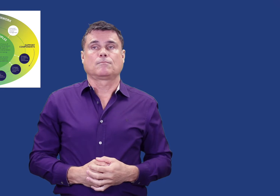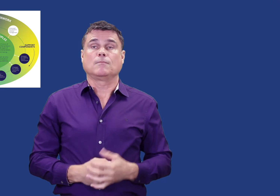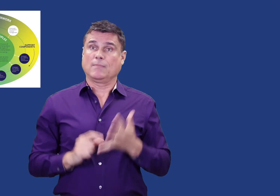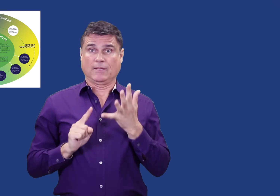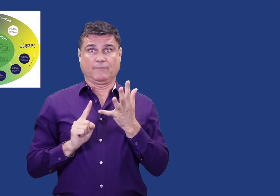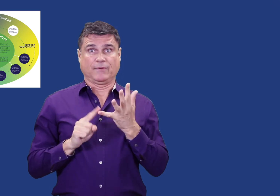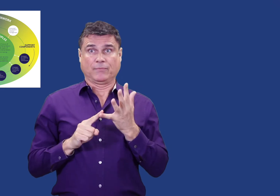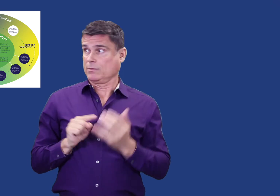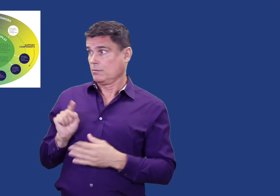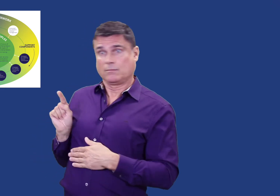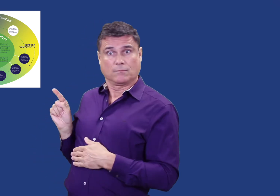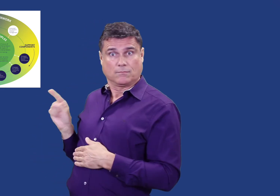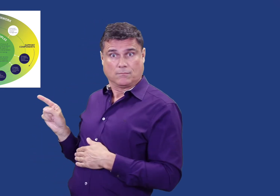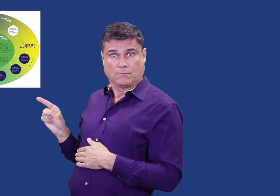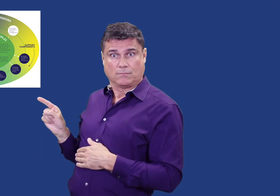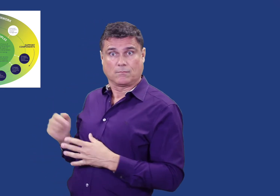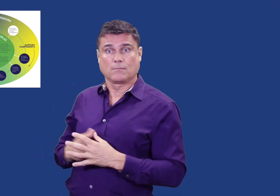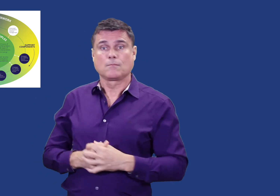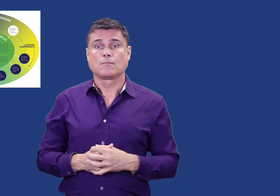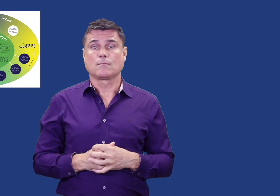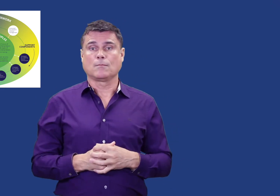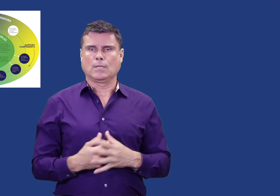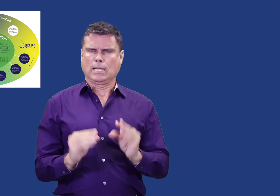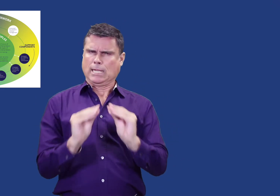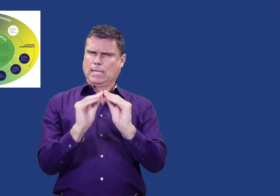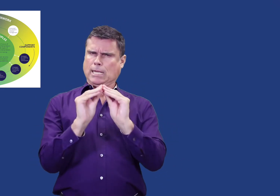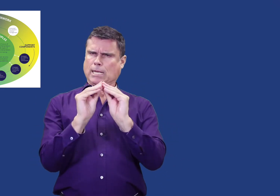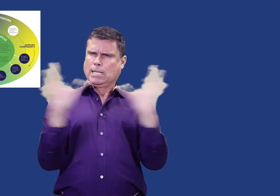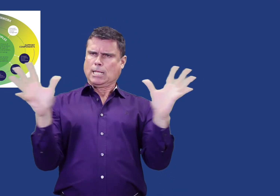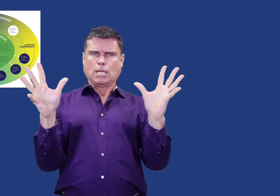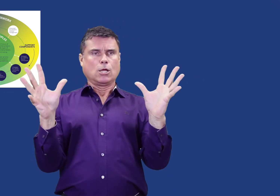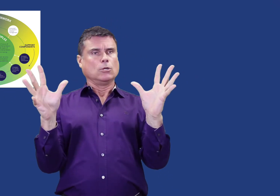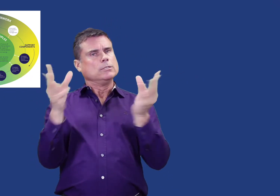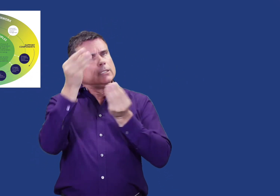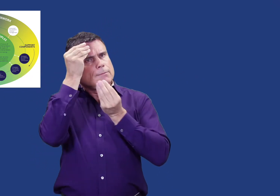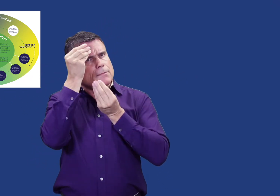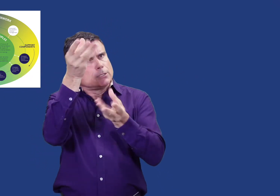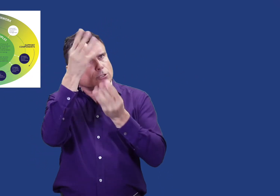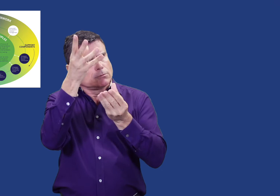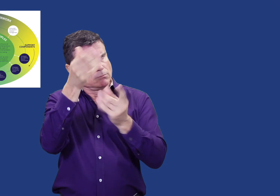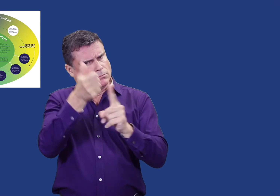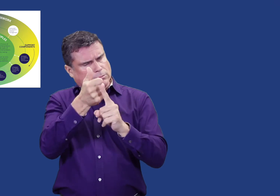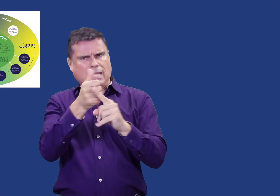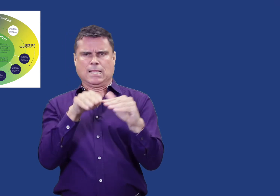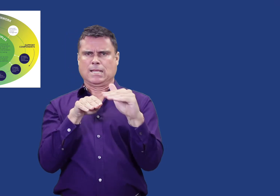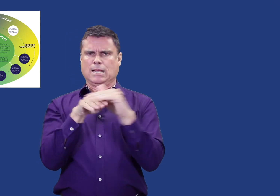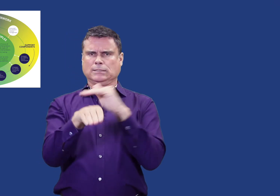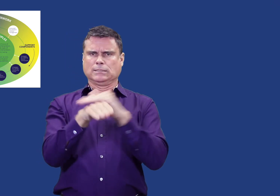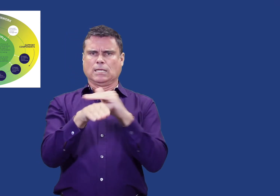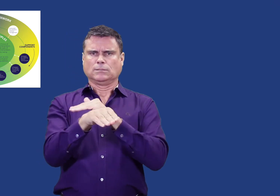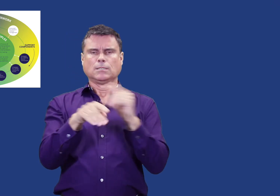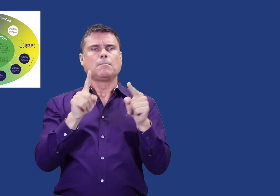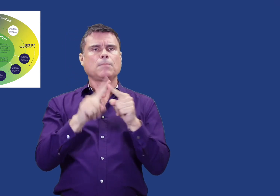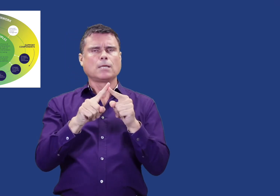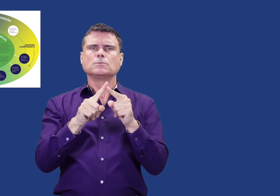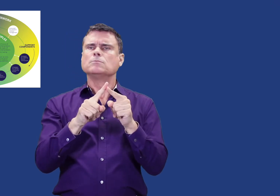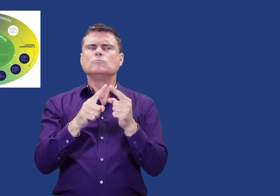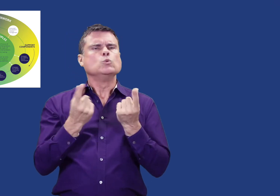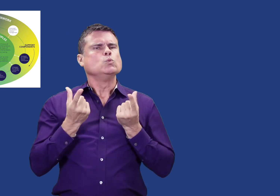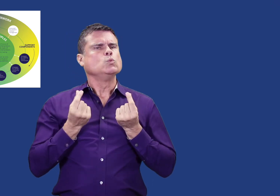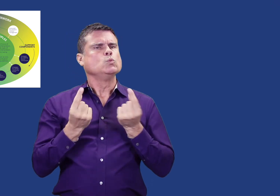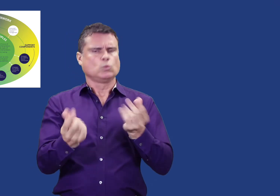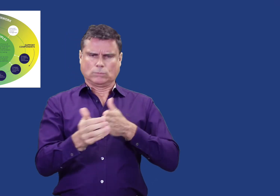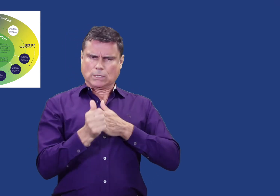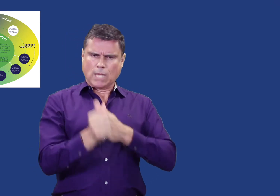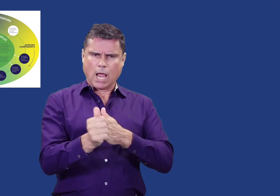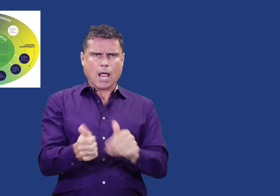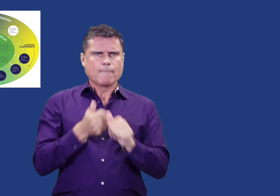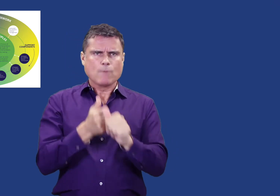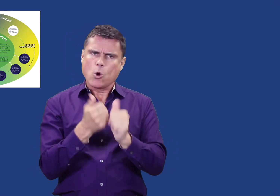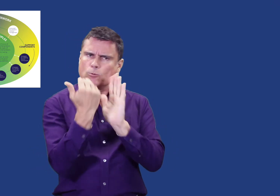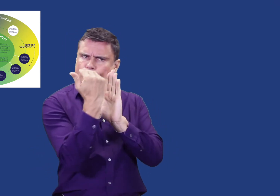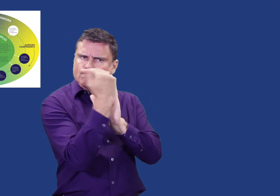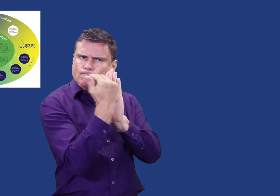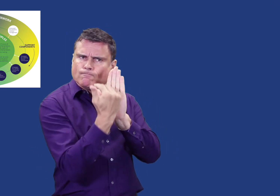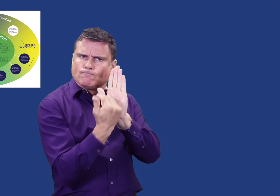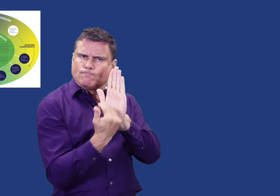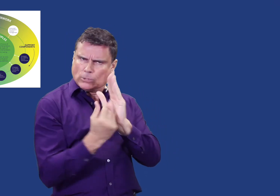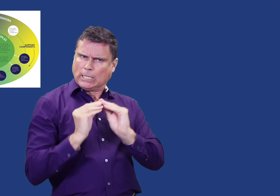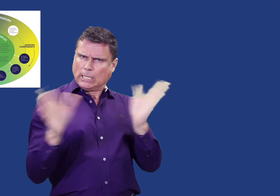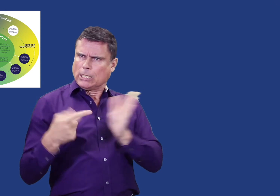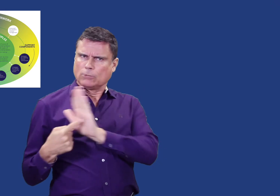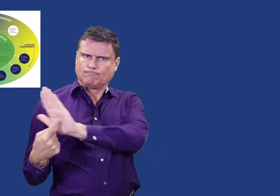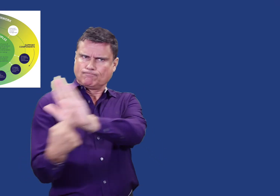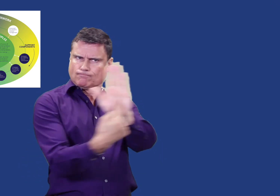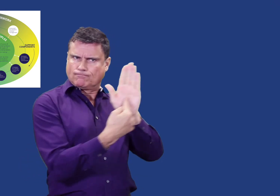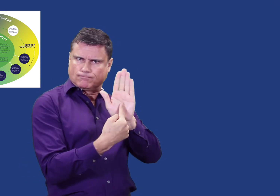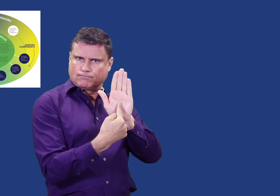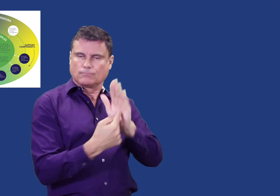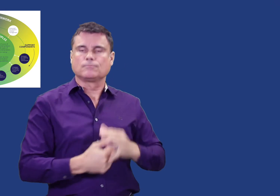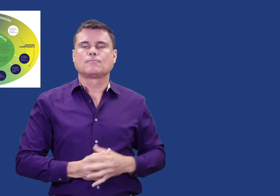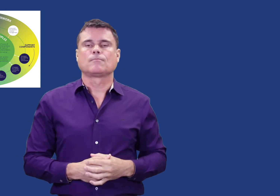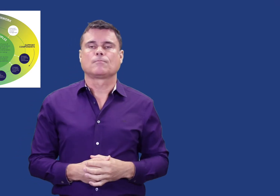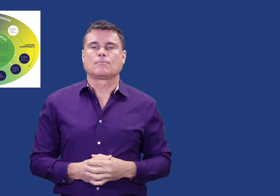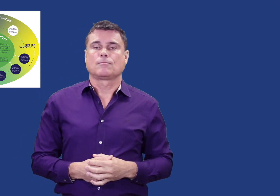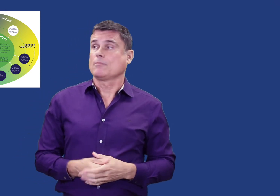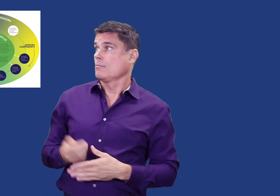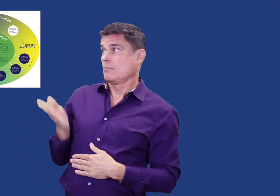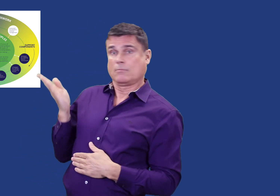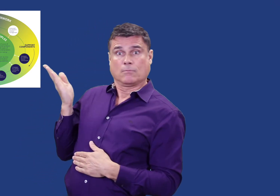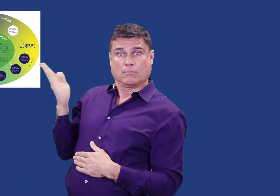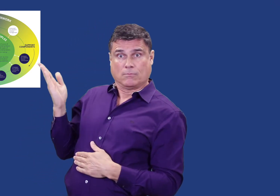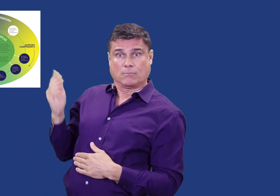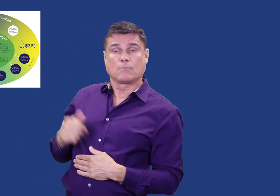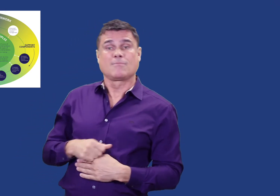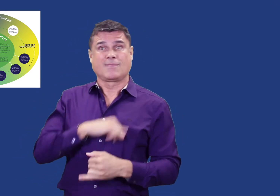5. CLEAR ACCESS INFORMATION AND GUIDELINES